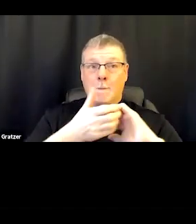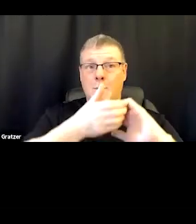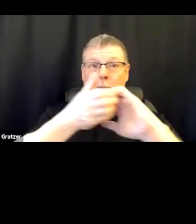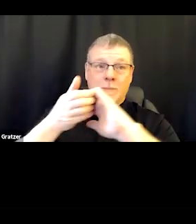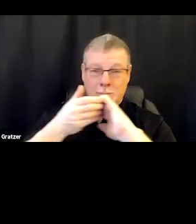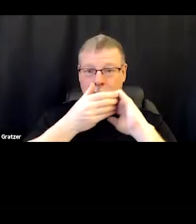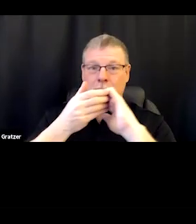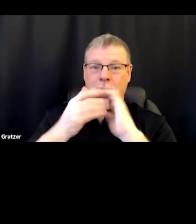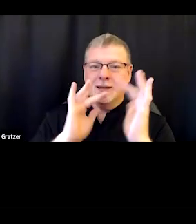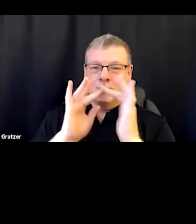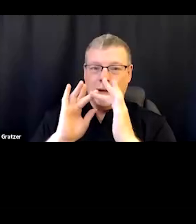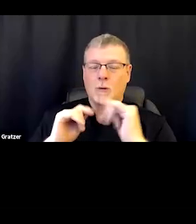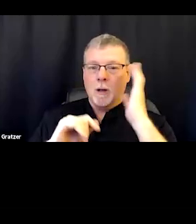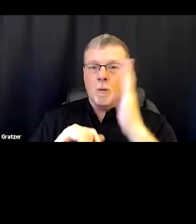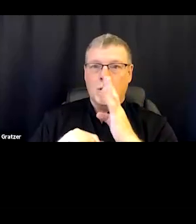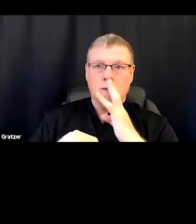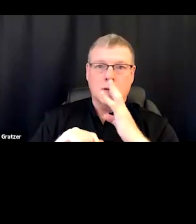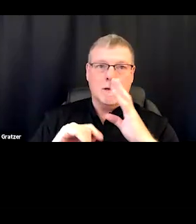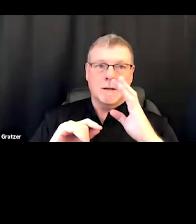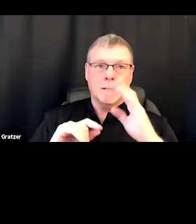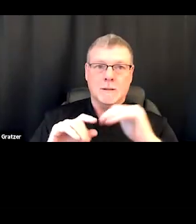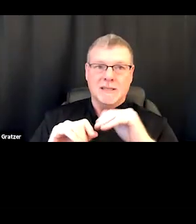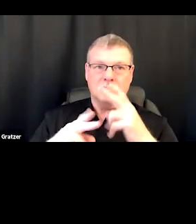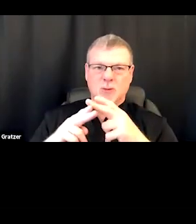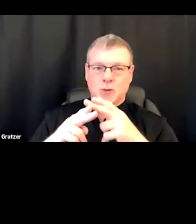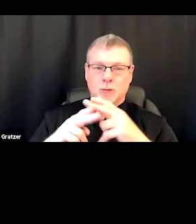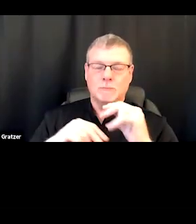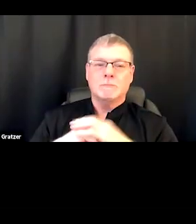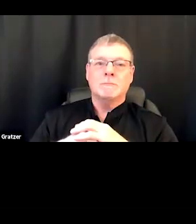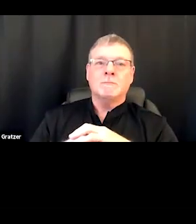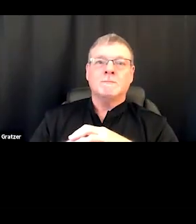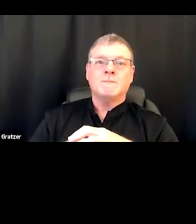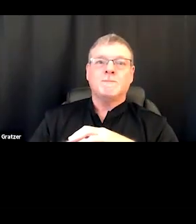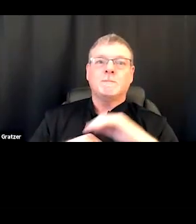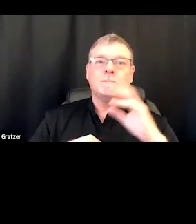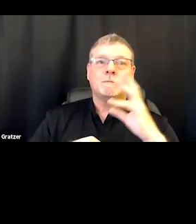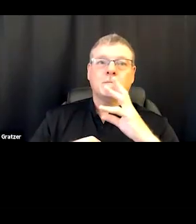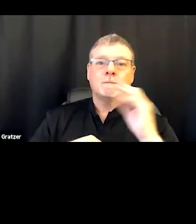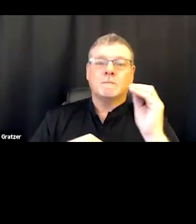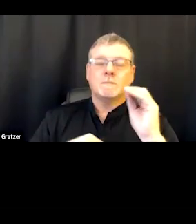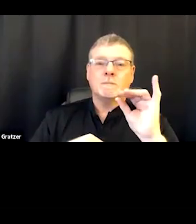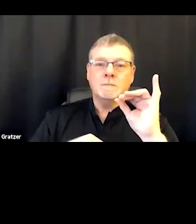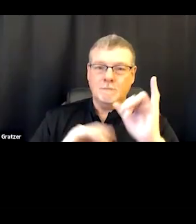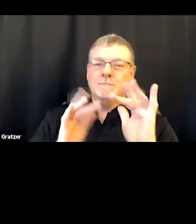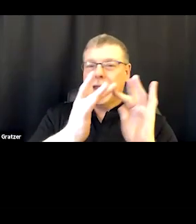which I will talk about in a little bit, but that is our network of providers